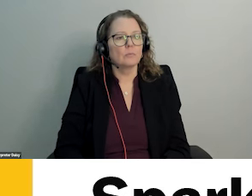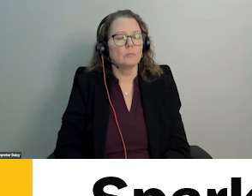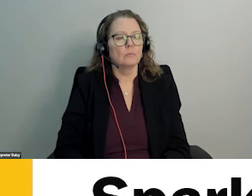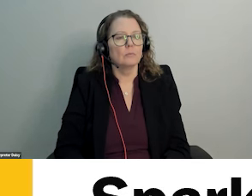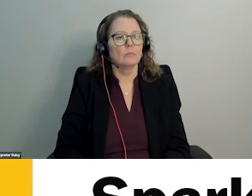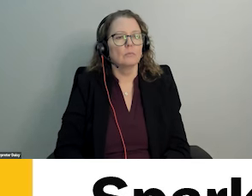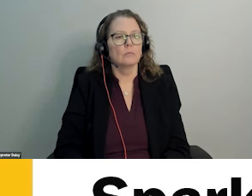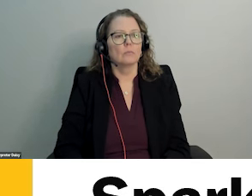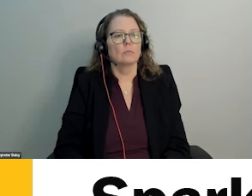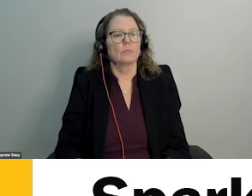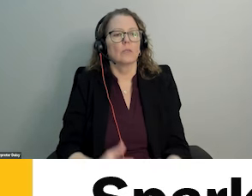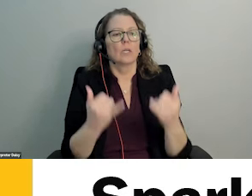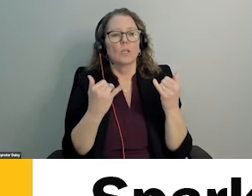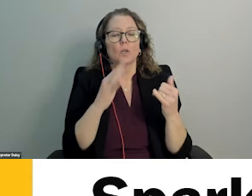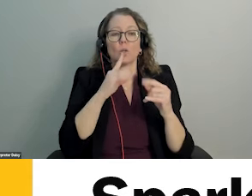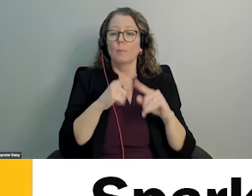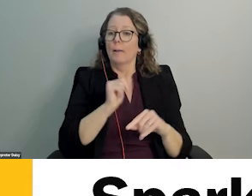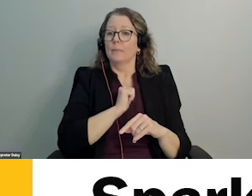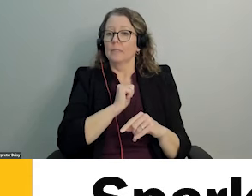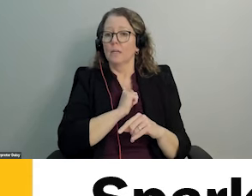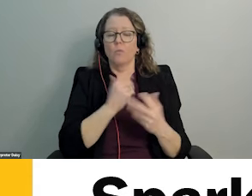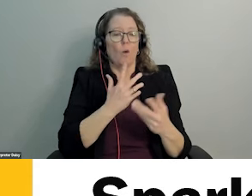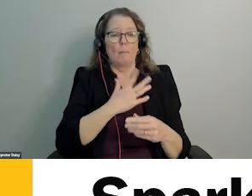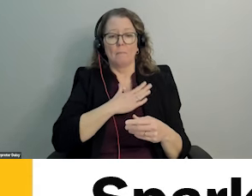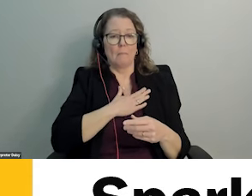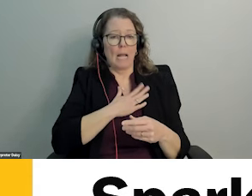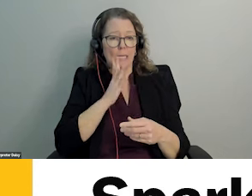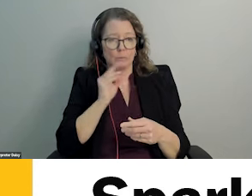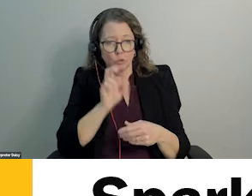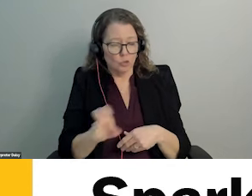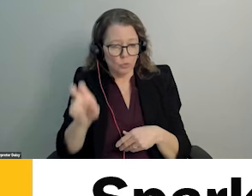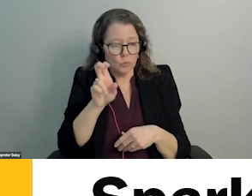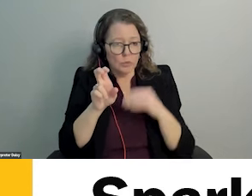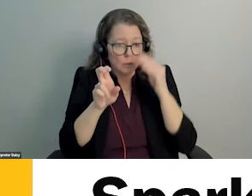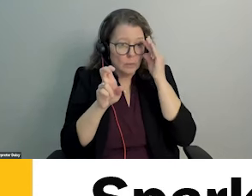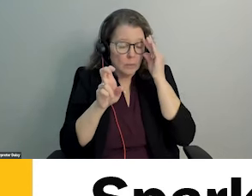So I wanna talk a little bit just about myself and my journey really building Spark Access